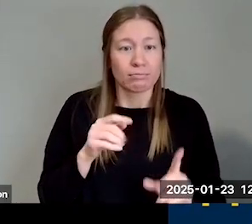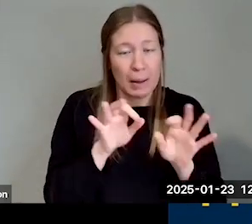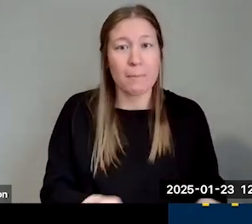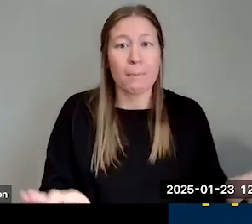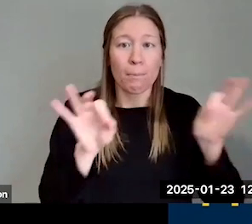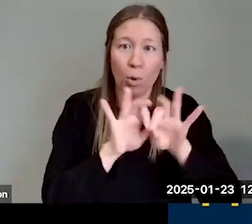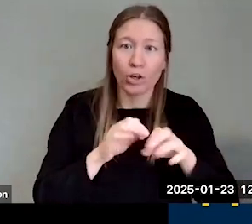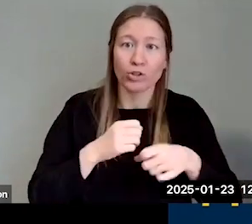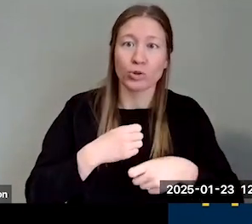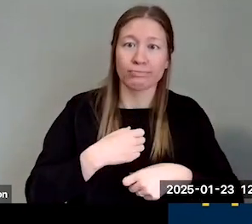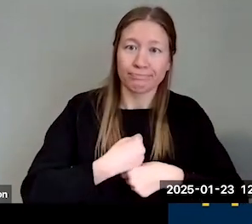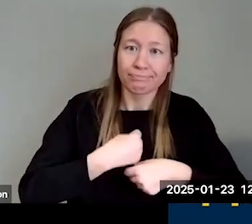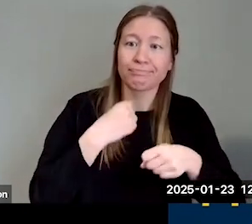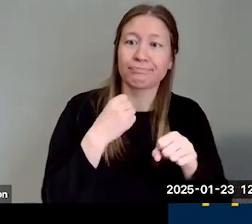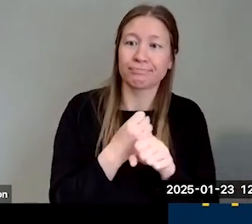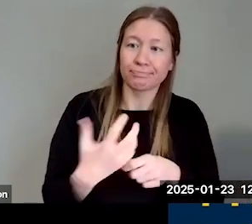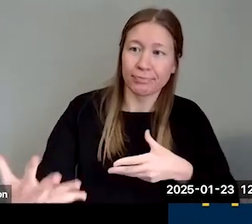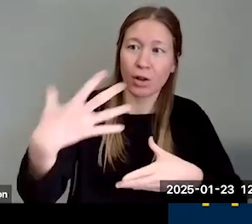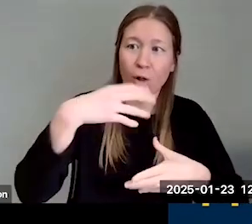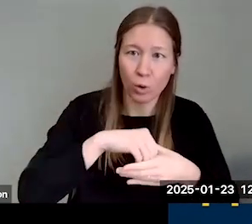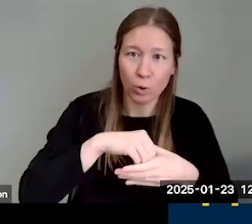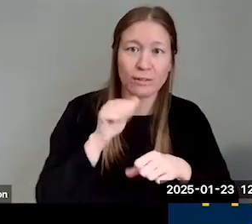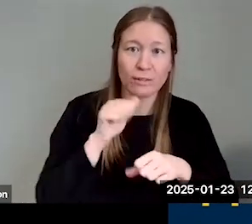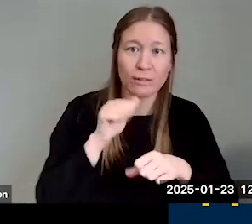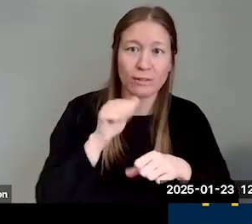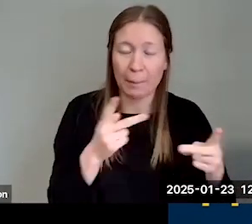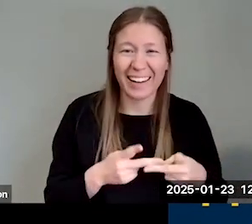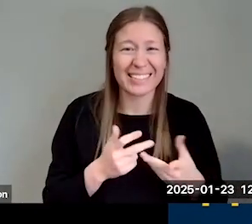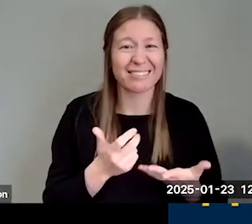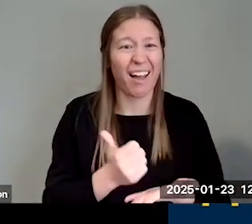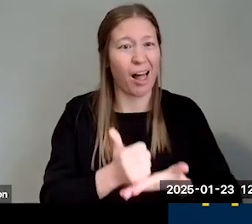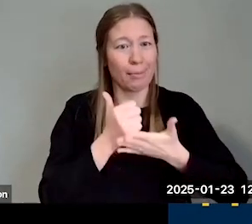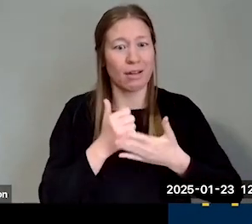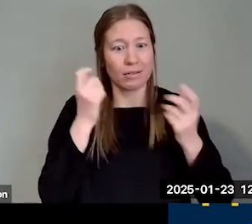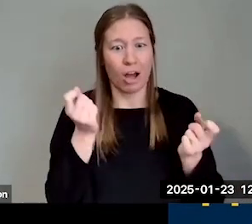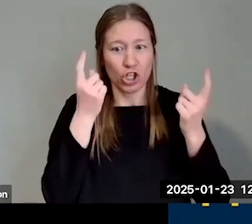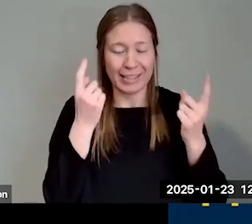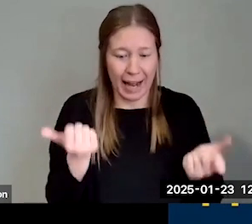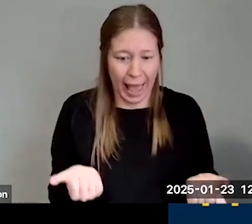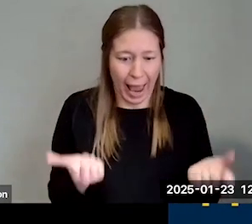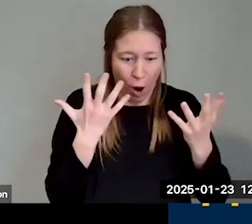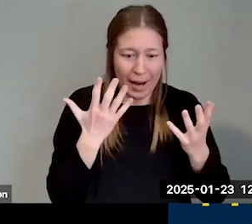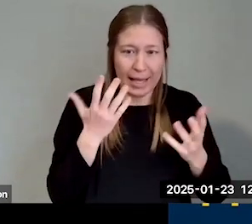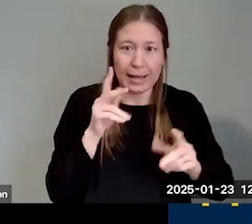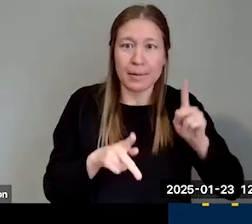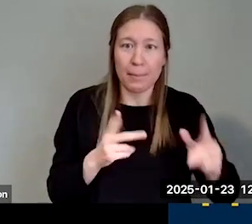and it helps provide a better understanding about not only how many individuals have a disability currently,